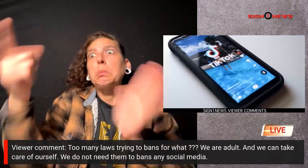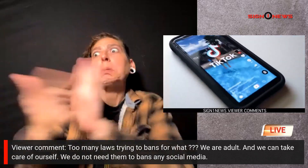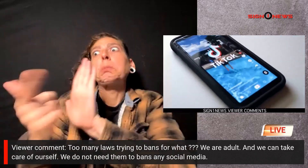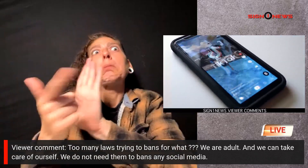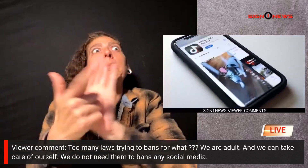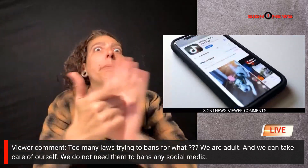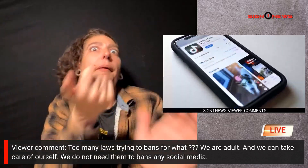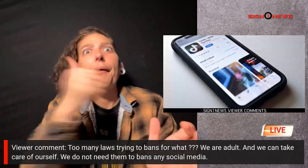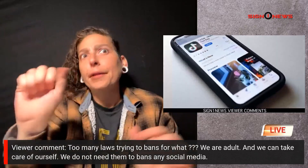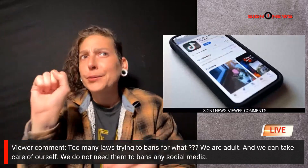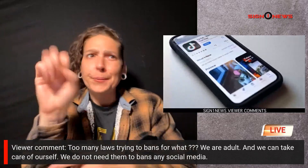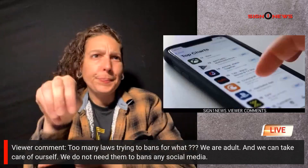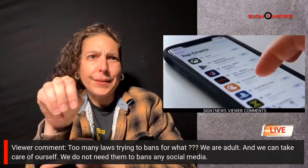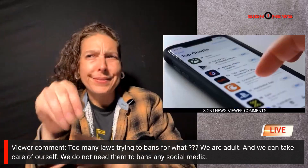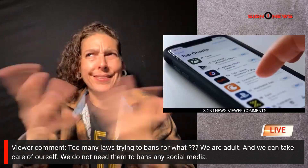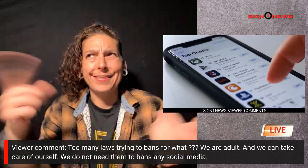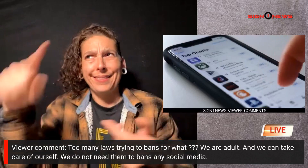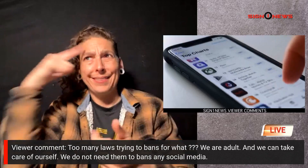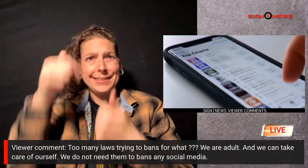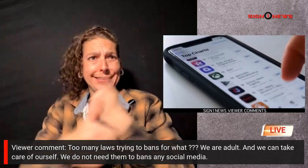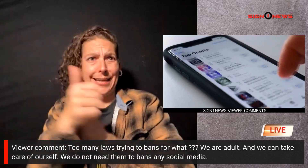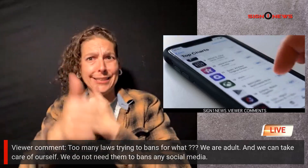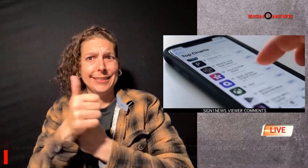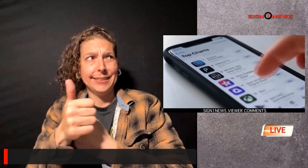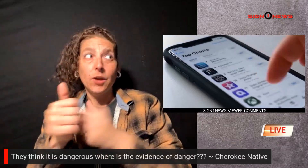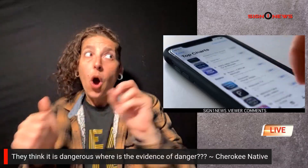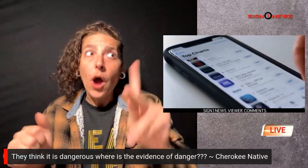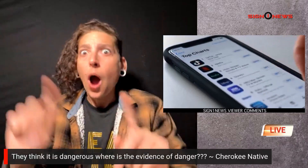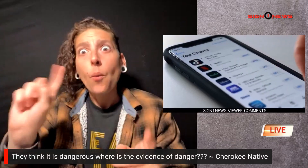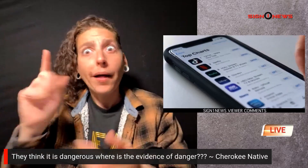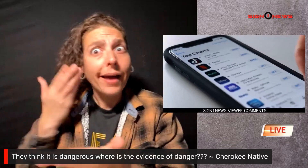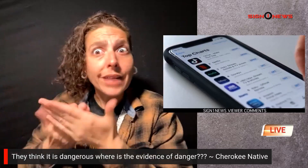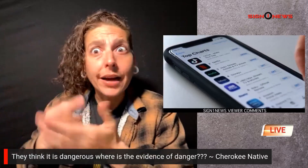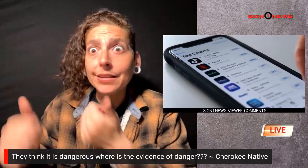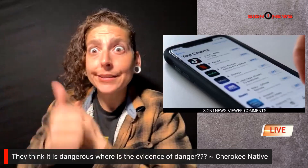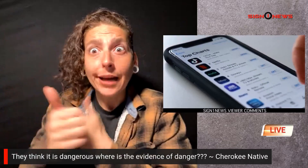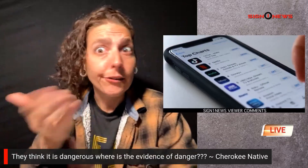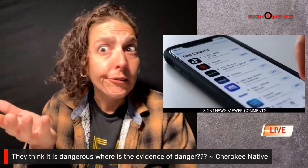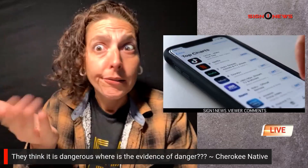not need them to ban any social media they think it's dangerous where is the evidence of danger